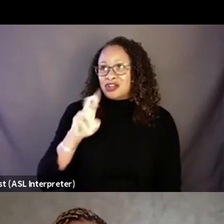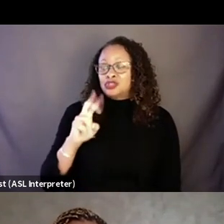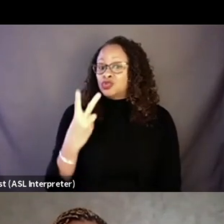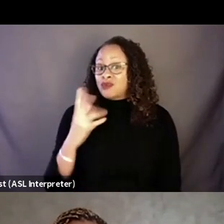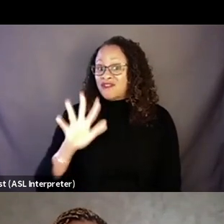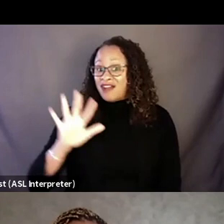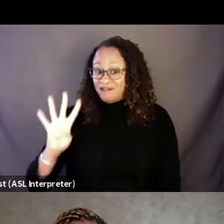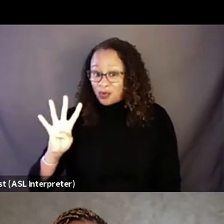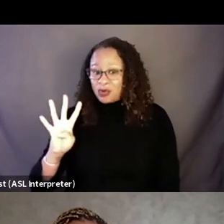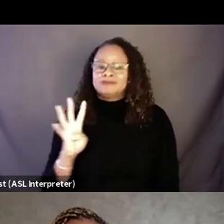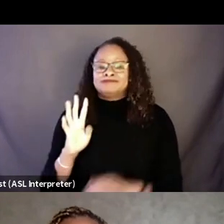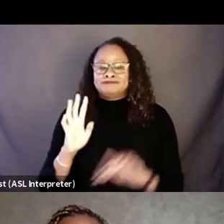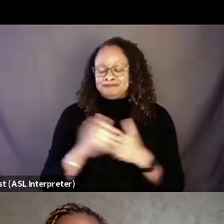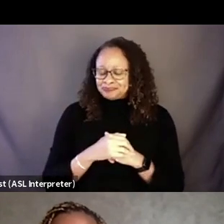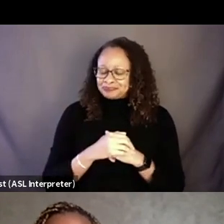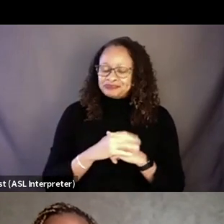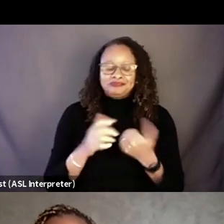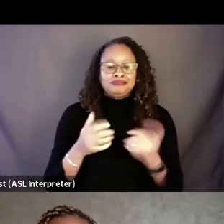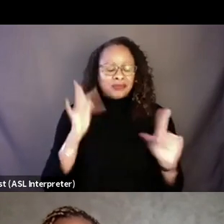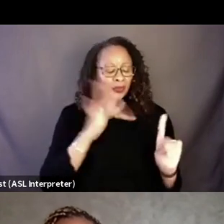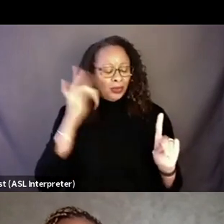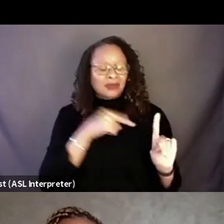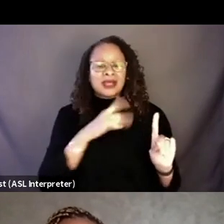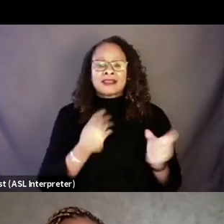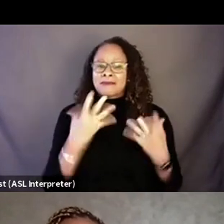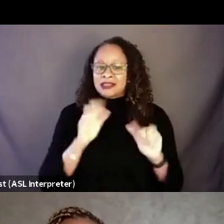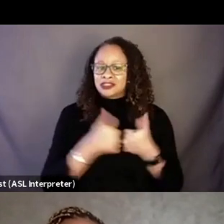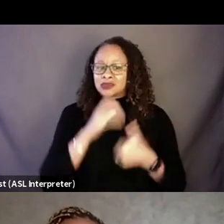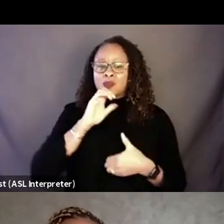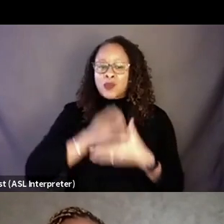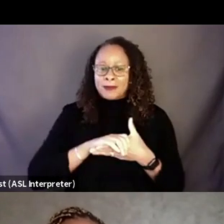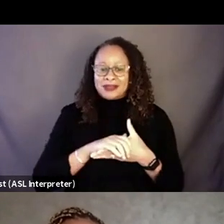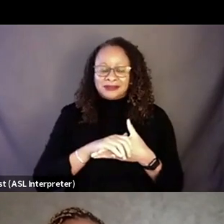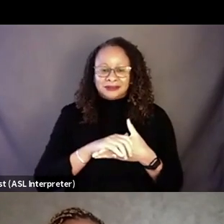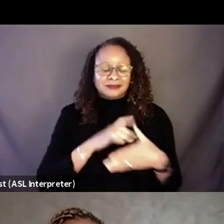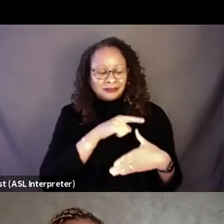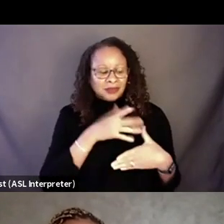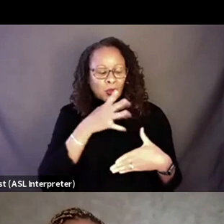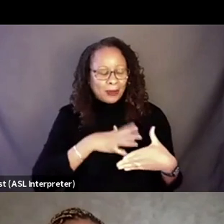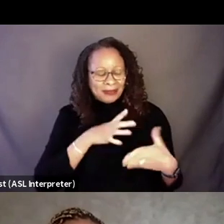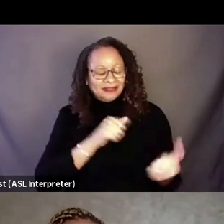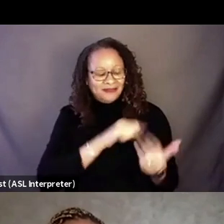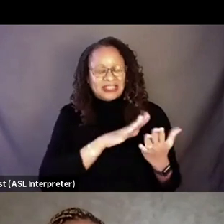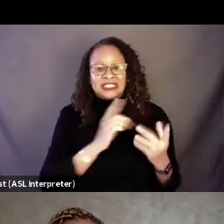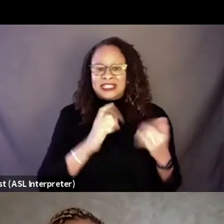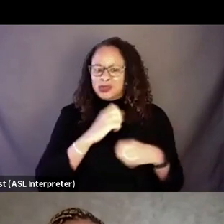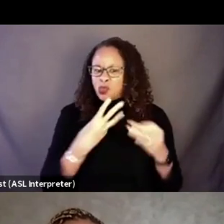the many challenges women face in an ever-changing world. I actually recently watched her feature of, for the BBC